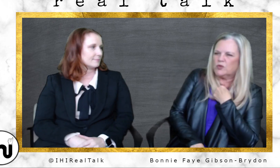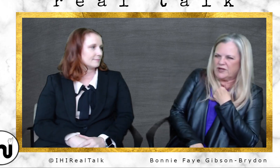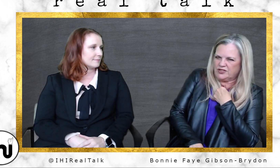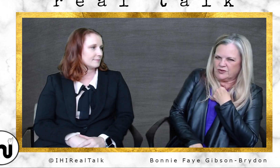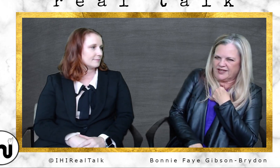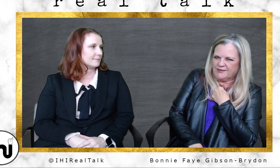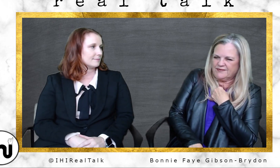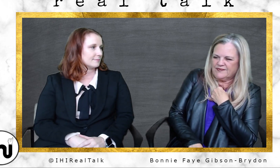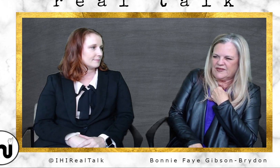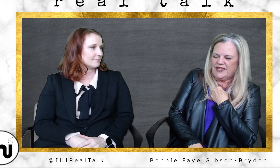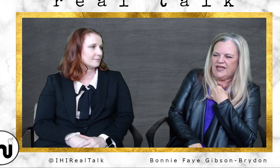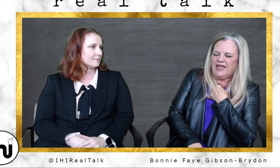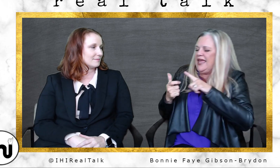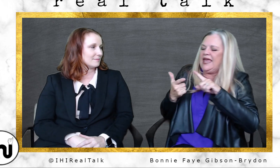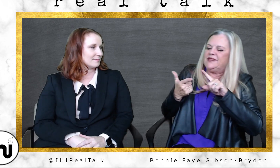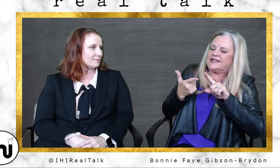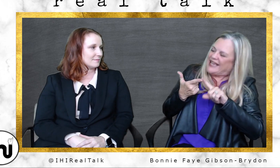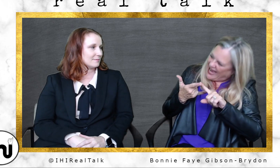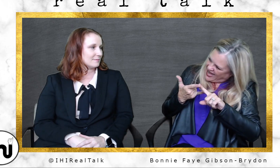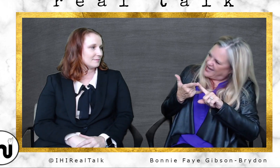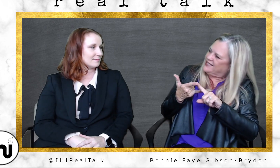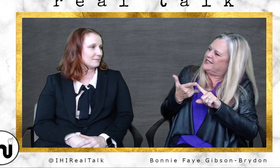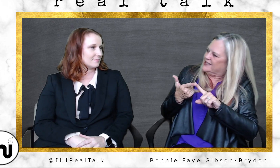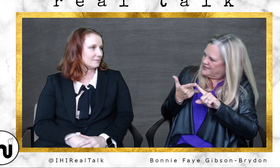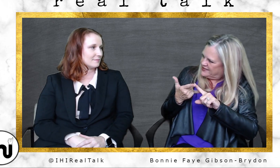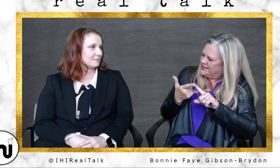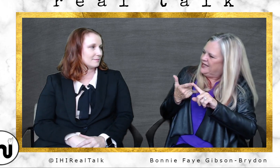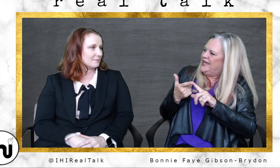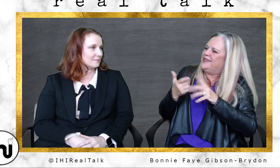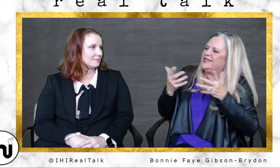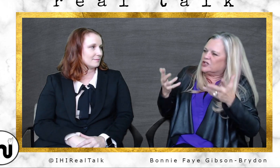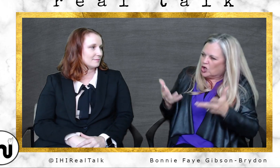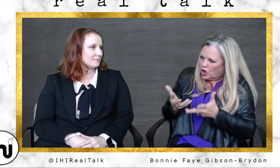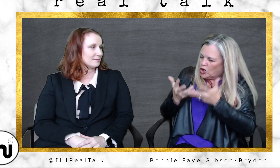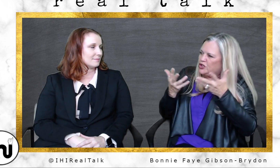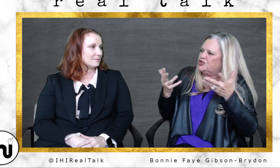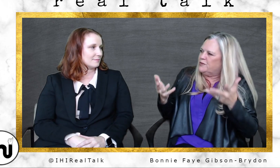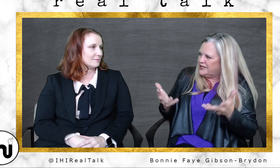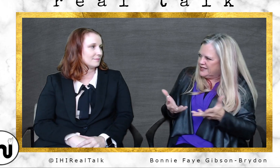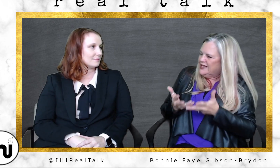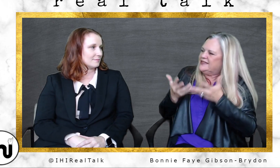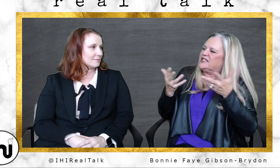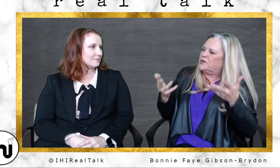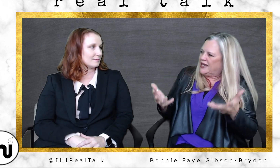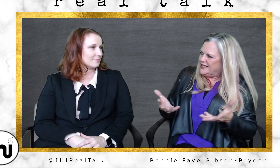we doing. And the kindness and the encouragement that's what I'd like to